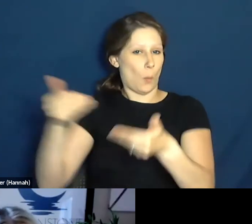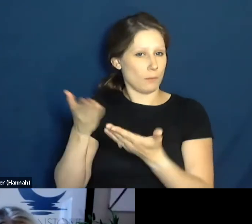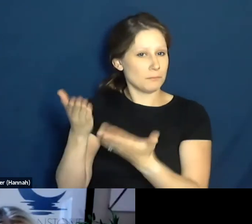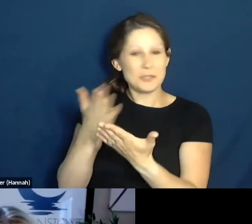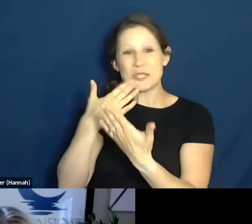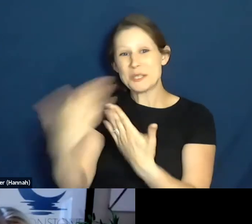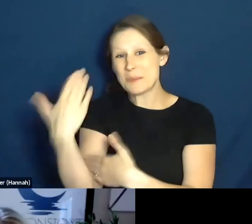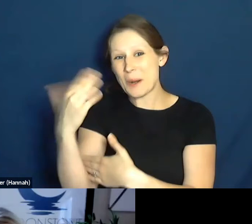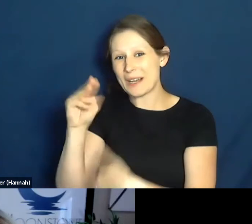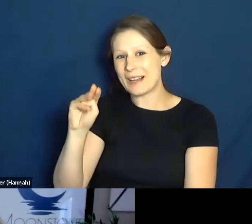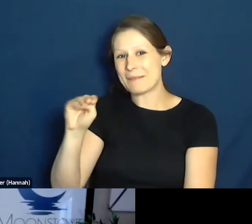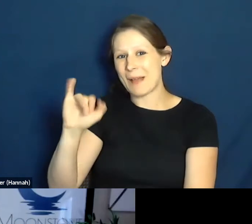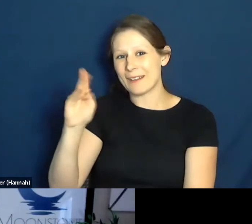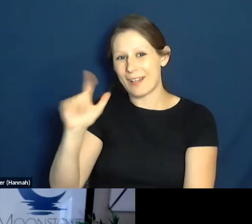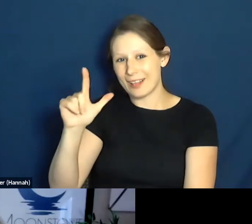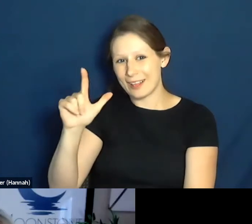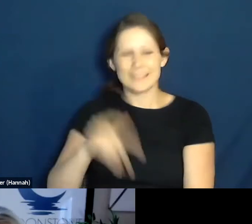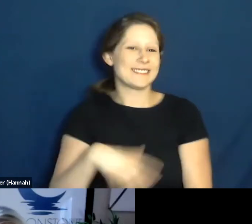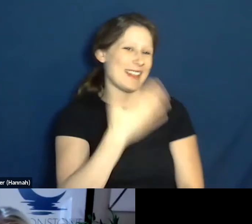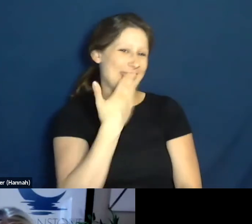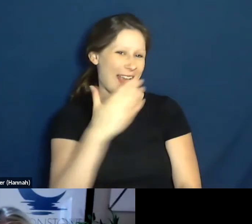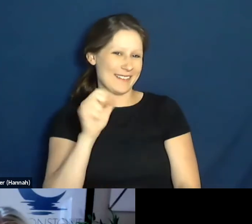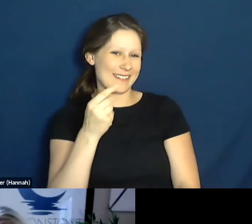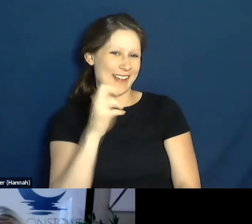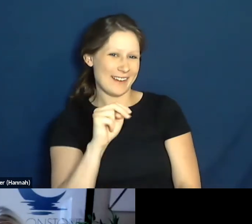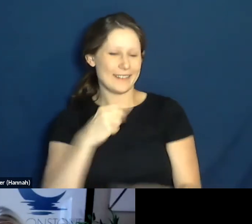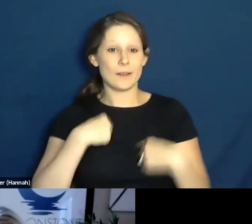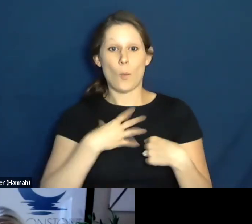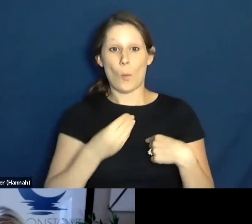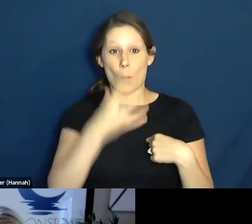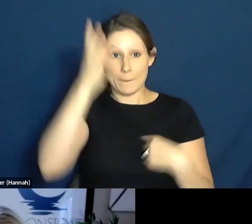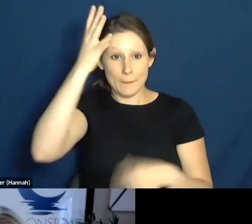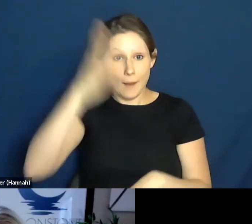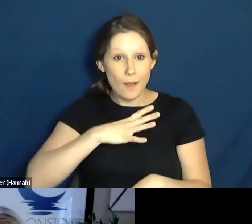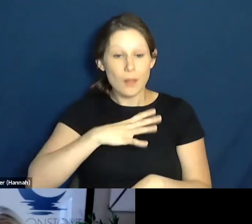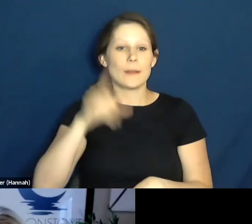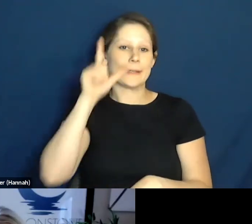Thank you, Sharon. I'm a white male, wearing glasses, a beard,